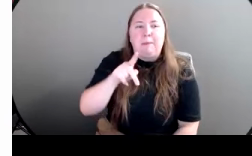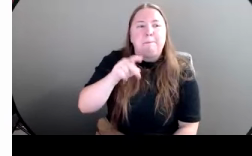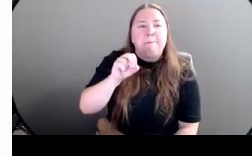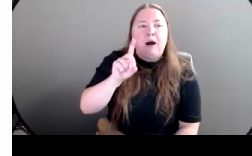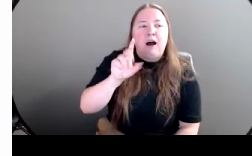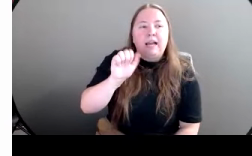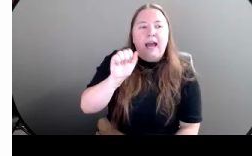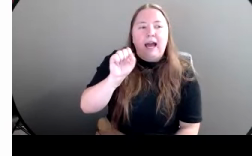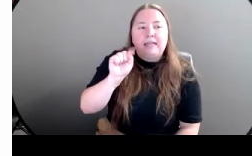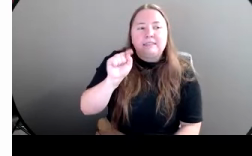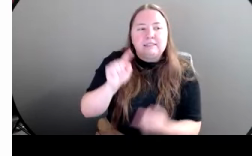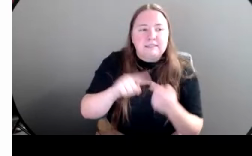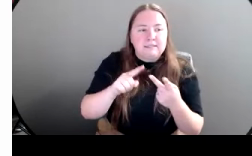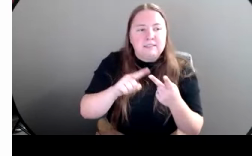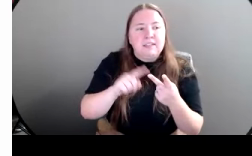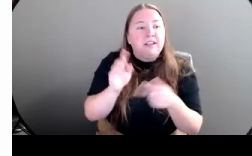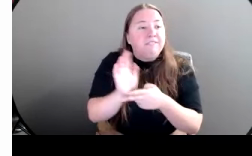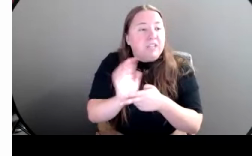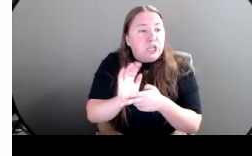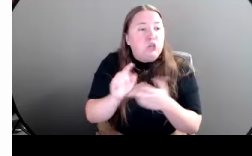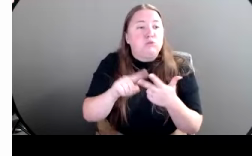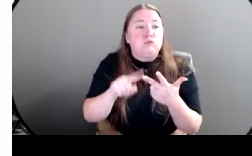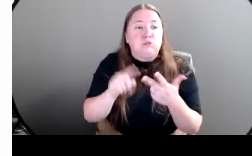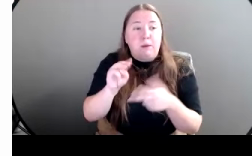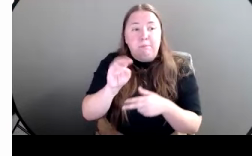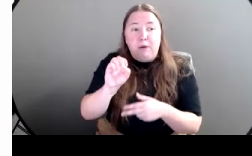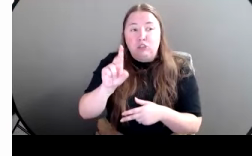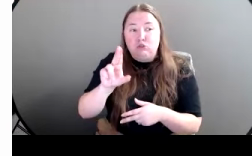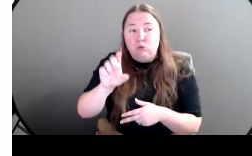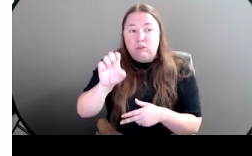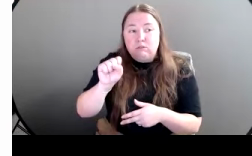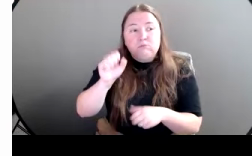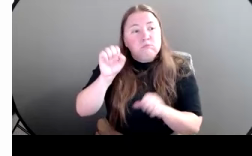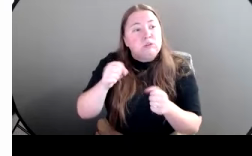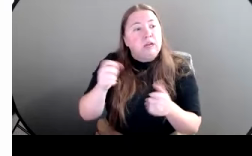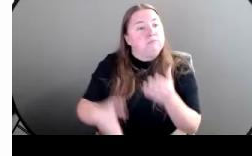and videos and modules that you can embed in addition to the OER textbooks.